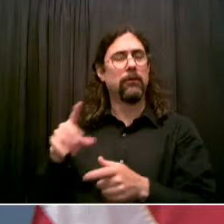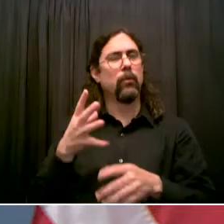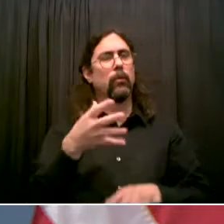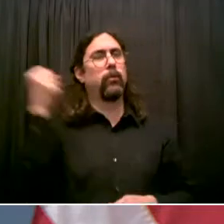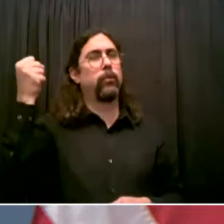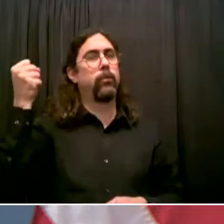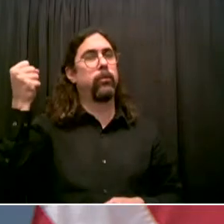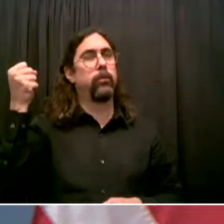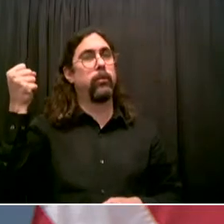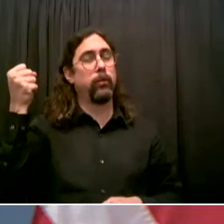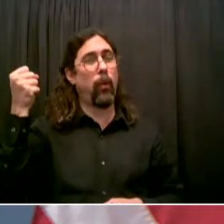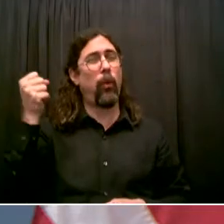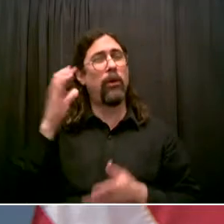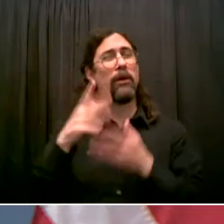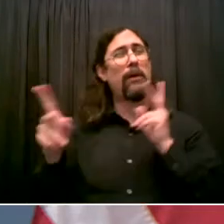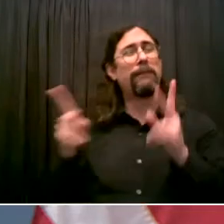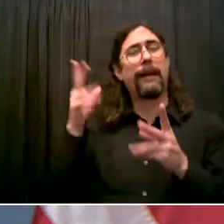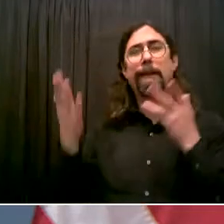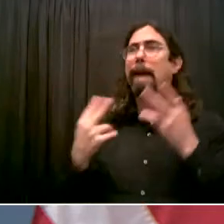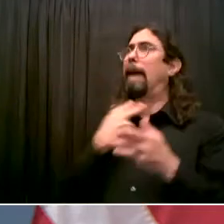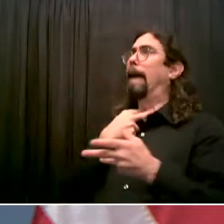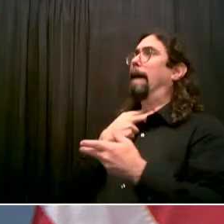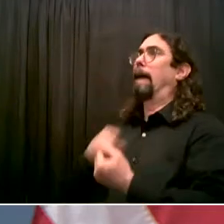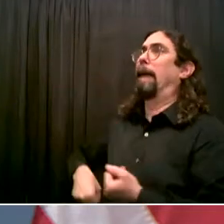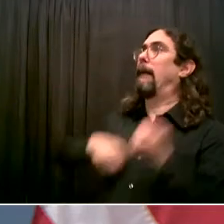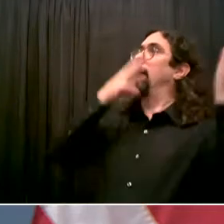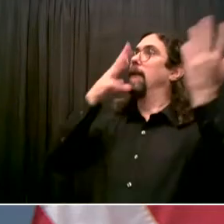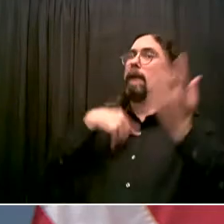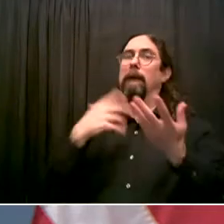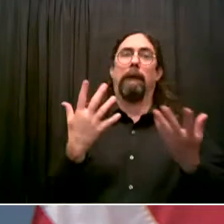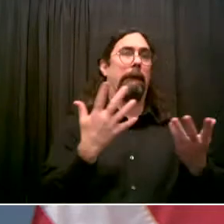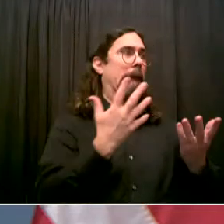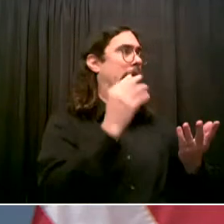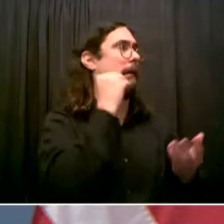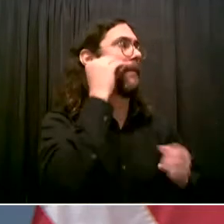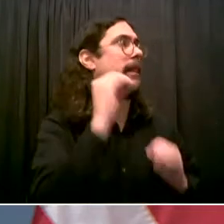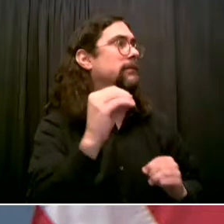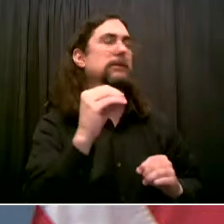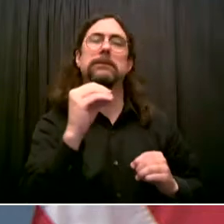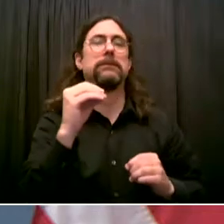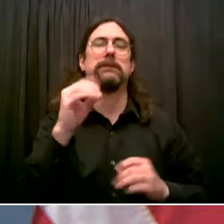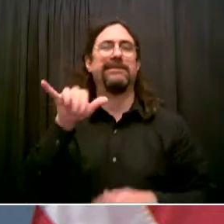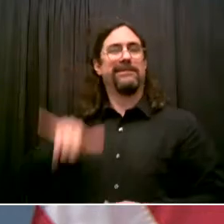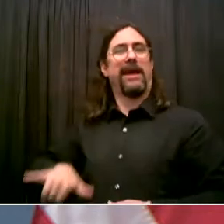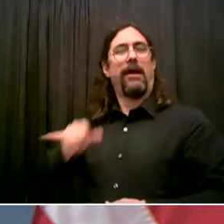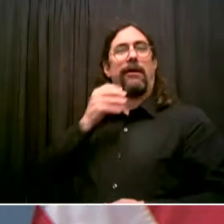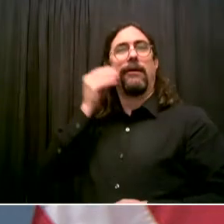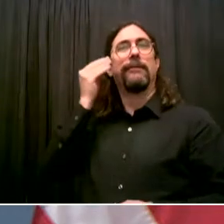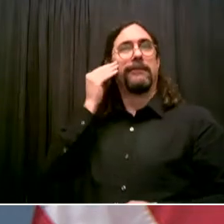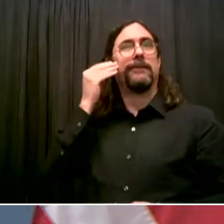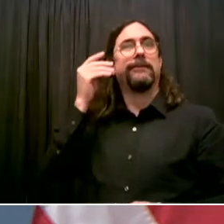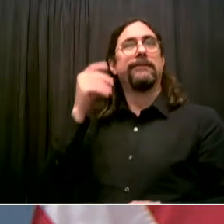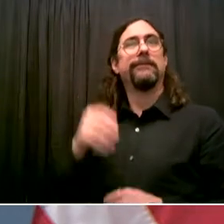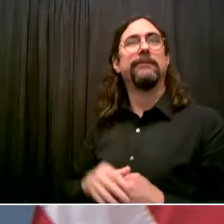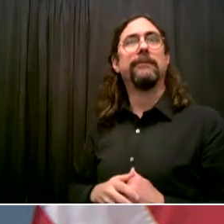CHILDREN COMING INTO THE SHLTEER. AND WE HAVE DRIVEN DOWN EVICTIONS BY 41% IN THE CITY.